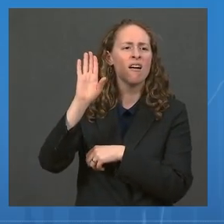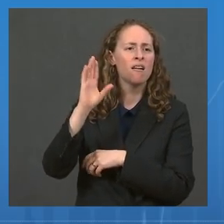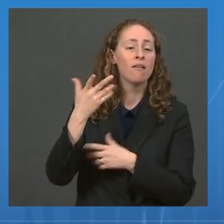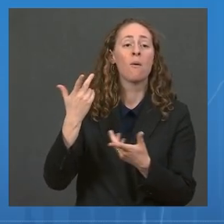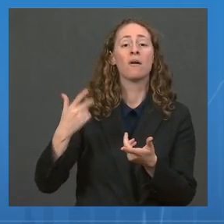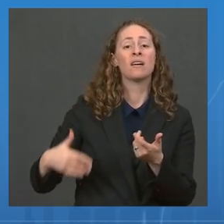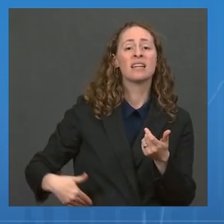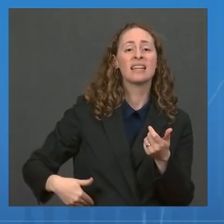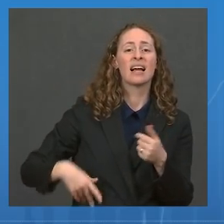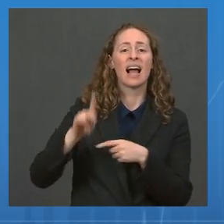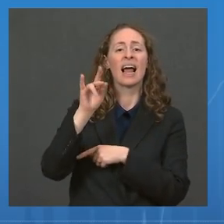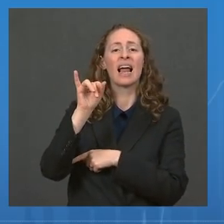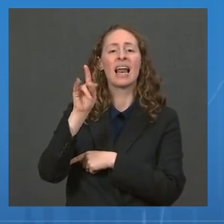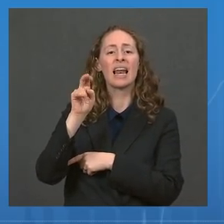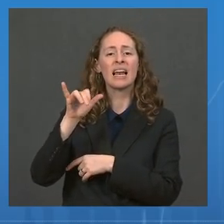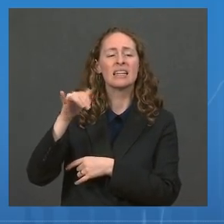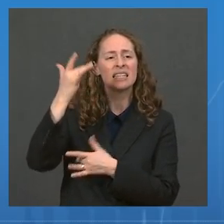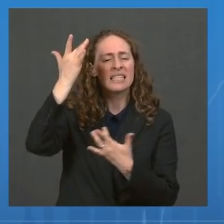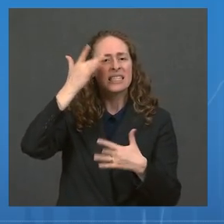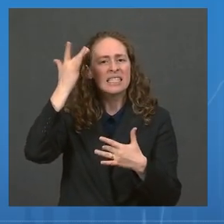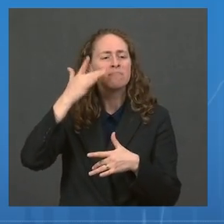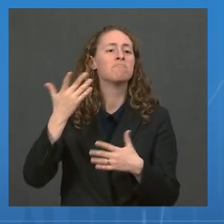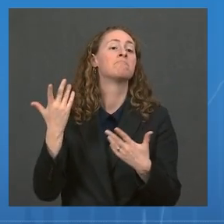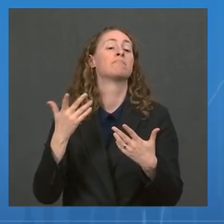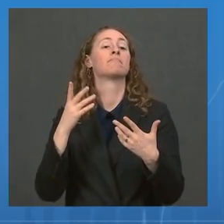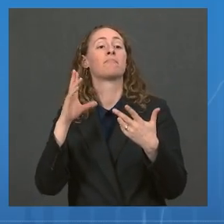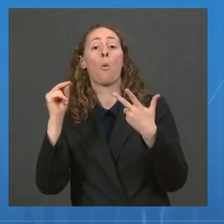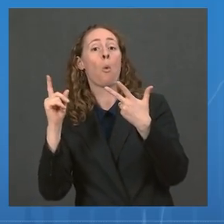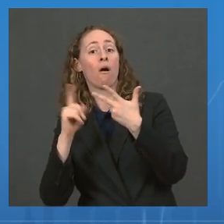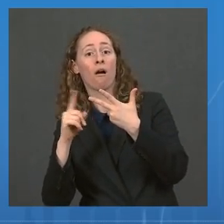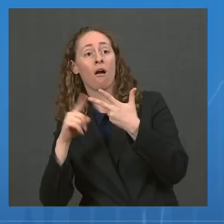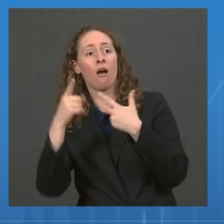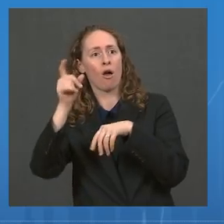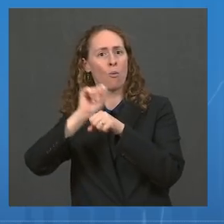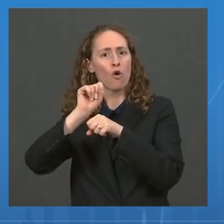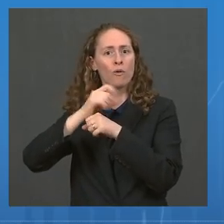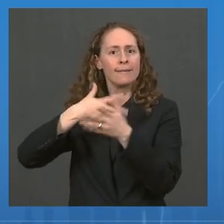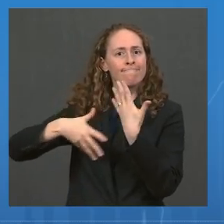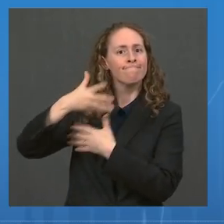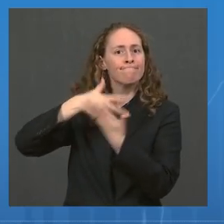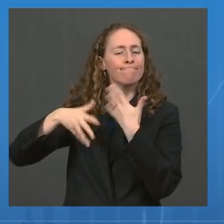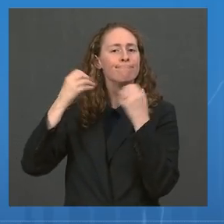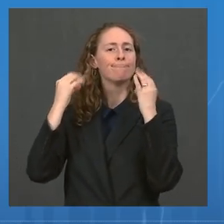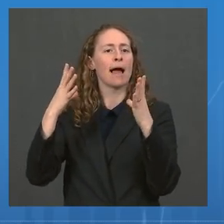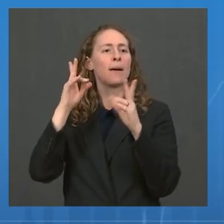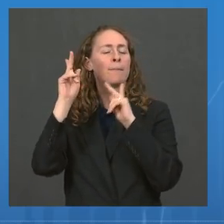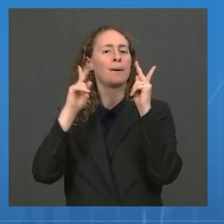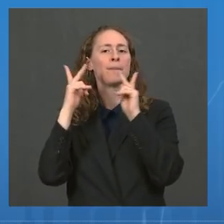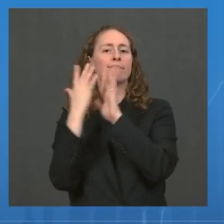And number three, you work or live in a setting where you're at increased risk of exposure to COVID.